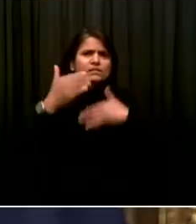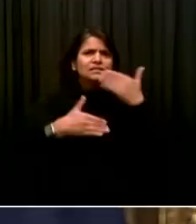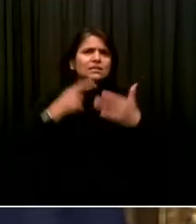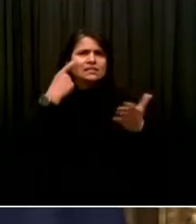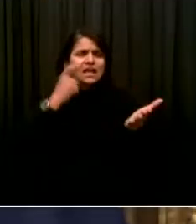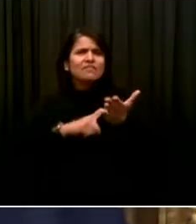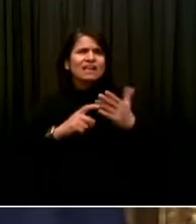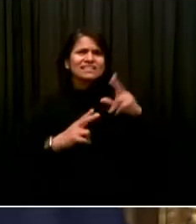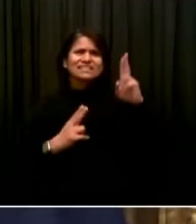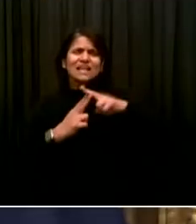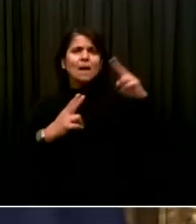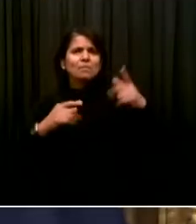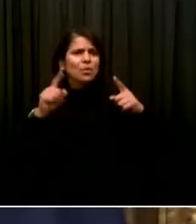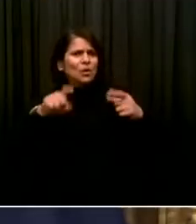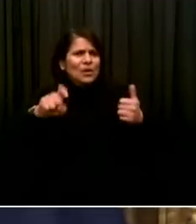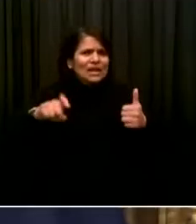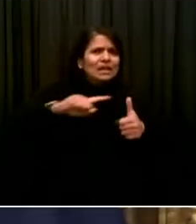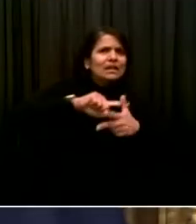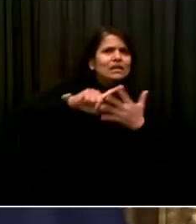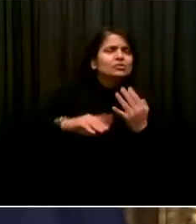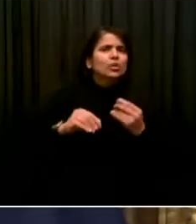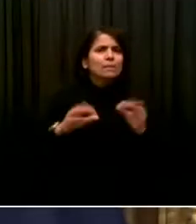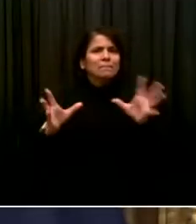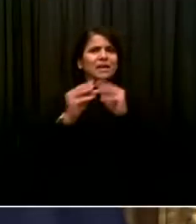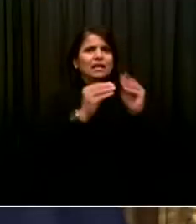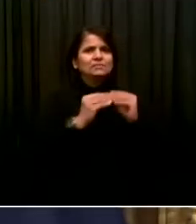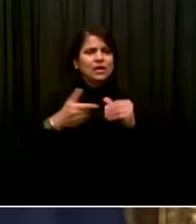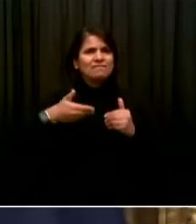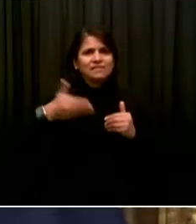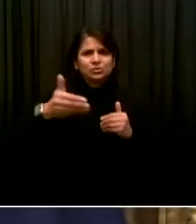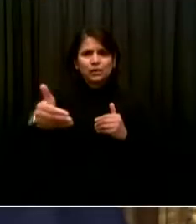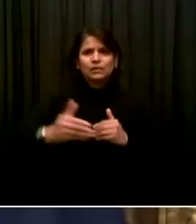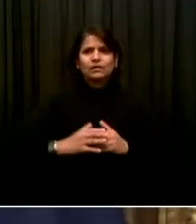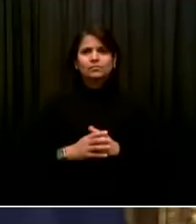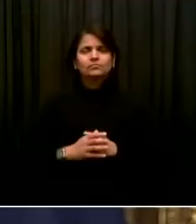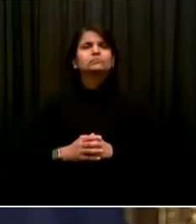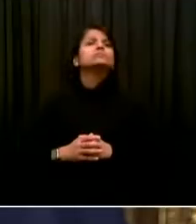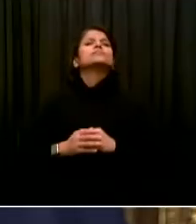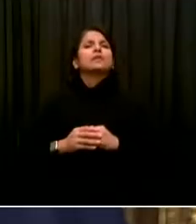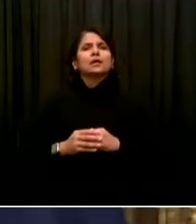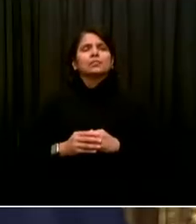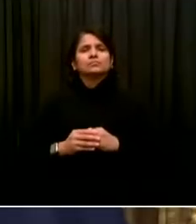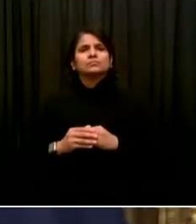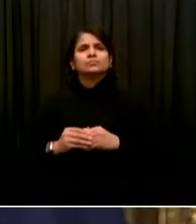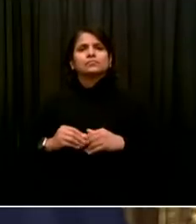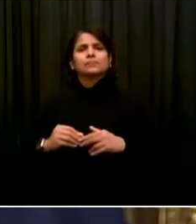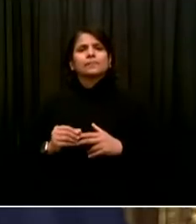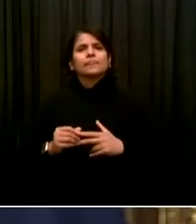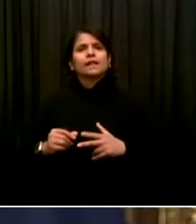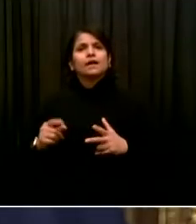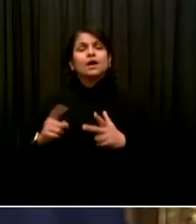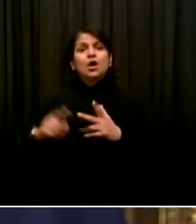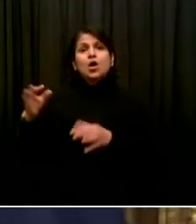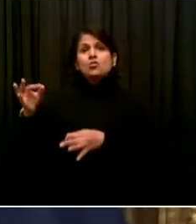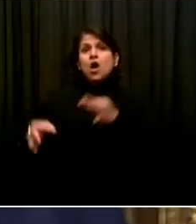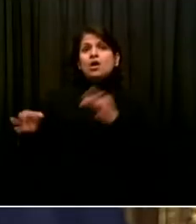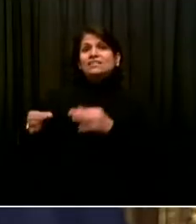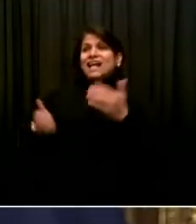BEST WAY TO SUPPORT EACH OTHER MOVING FORWARD. FINALLY, WE ILWL WORK WITH THE COURTS AND CHIEF